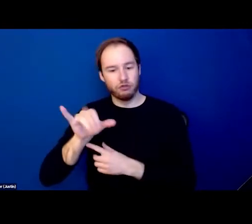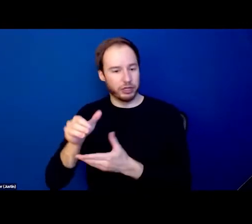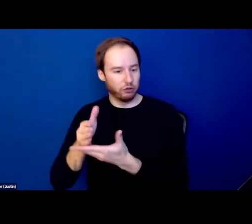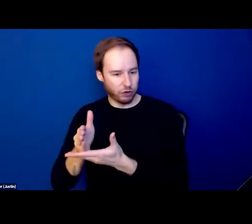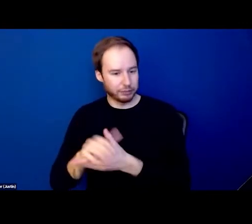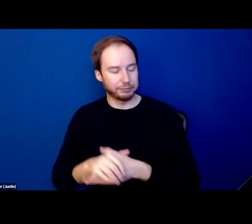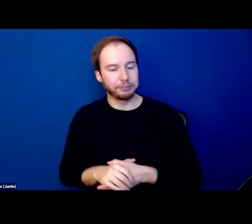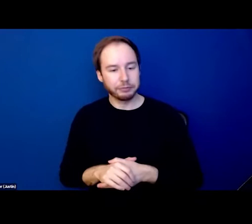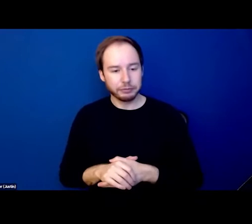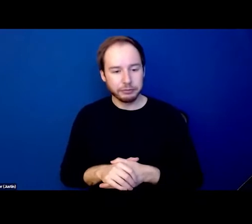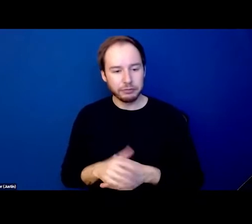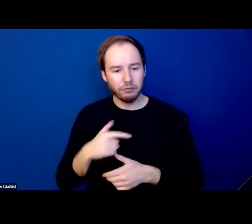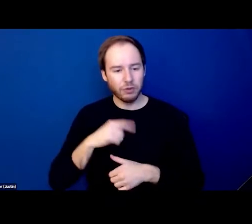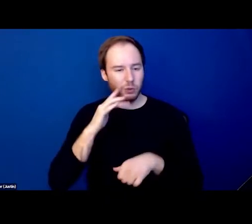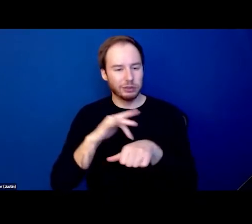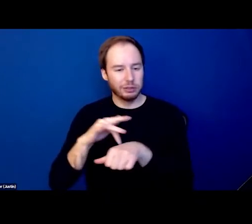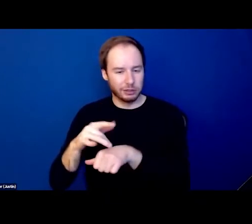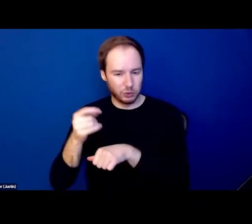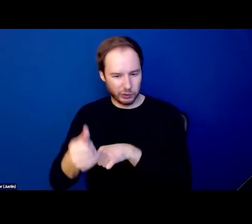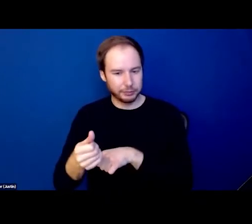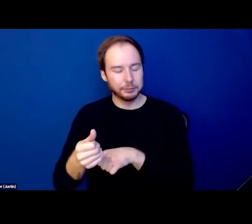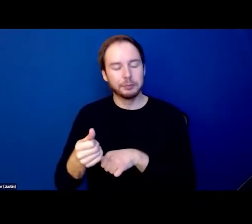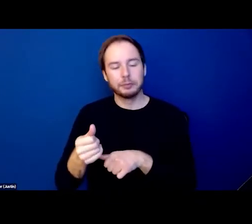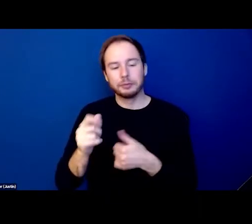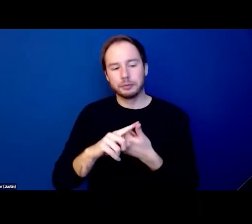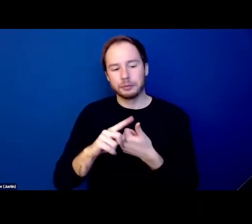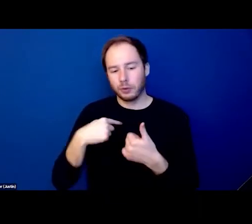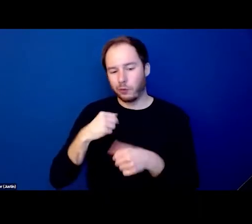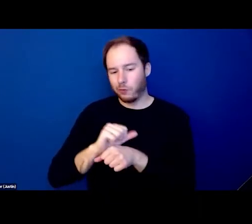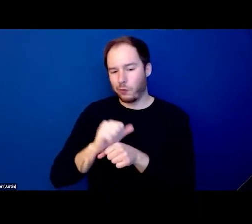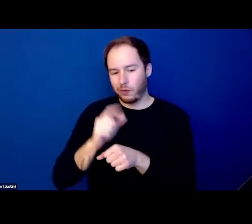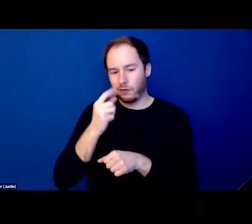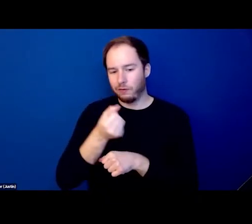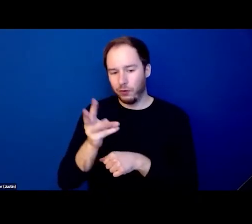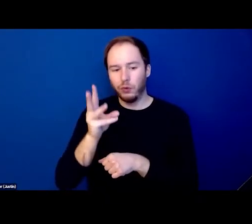So each, I'll just touch on this briefly. So I've worked in a few federal agencies